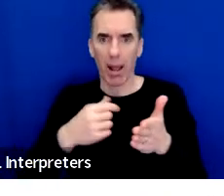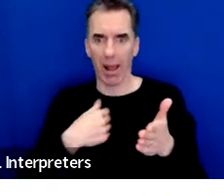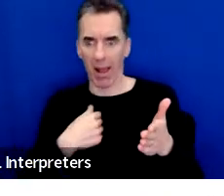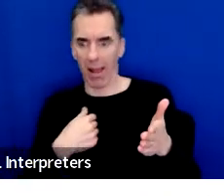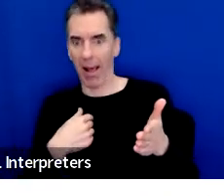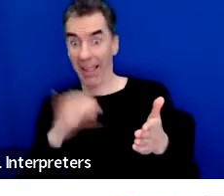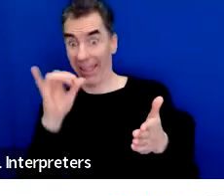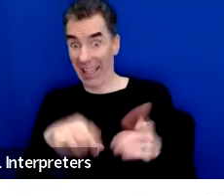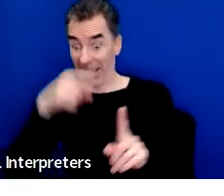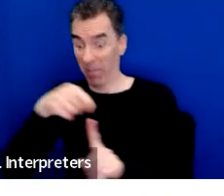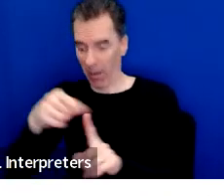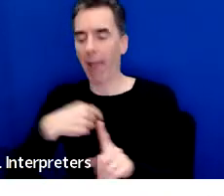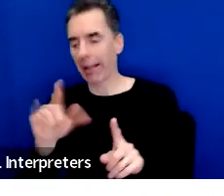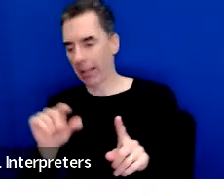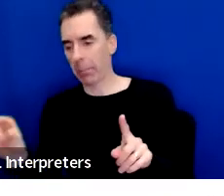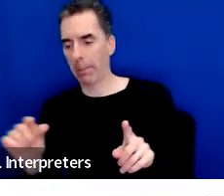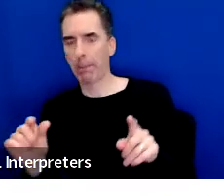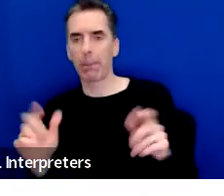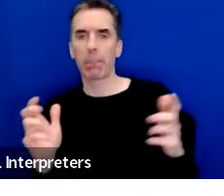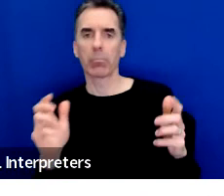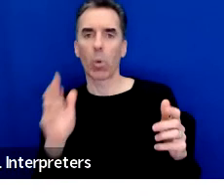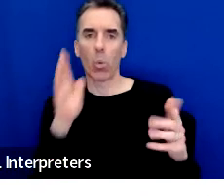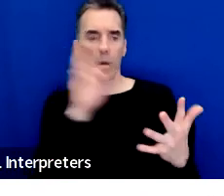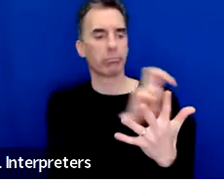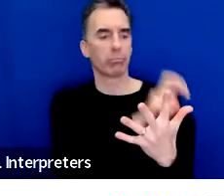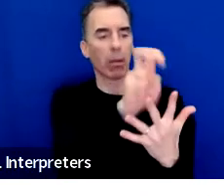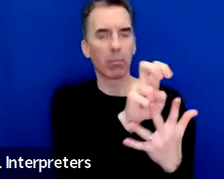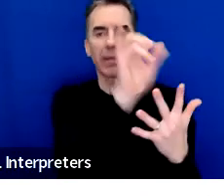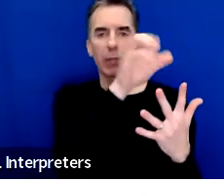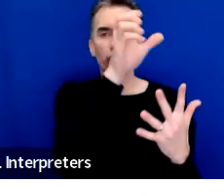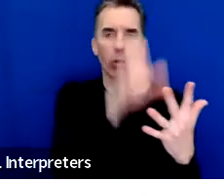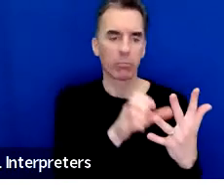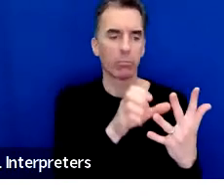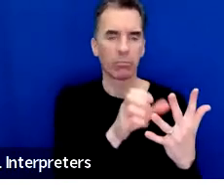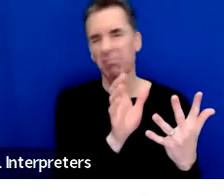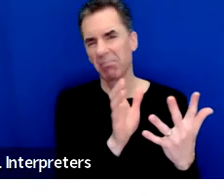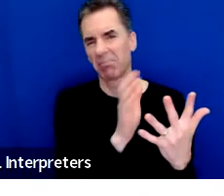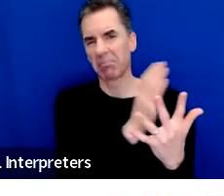whatever they need to read for that unit. So as an example, this is sort of a busy unit.